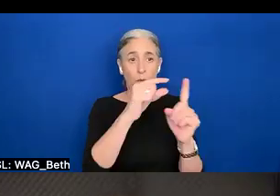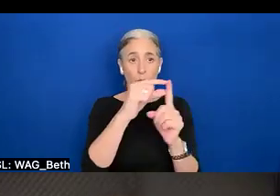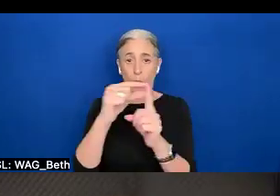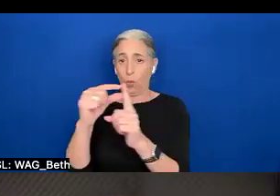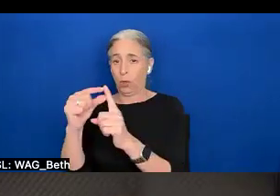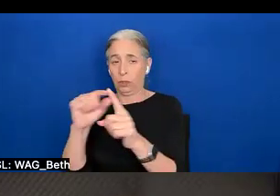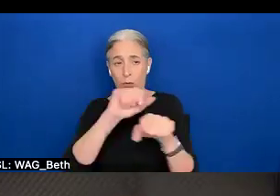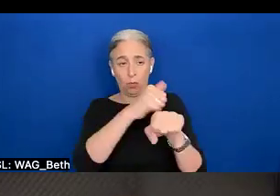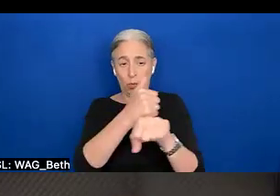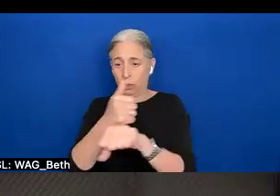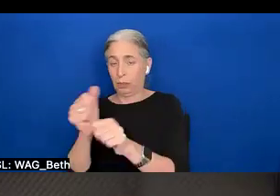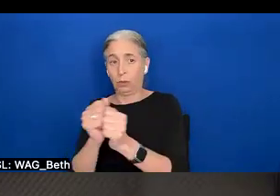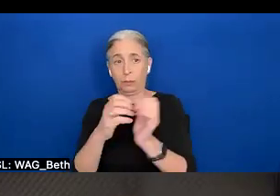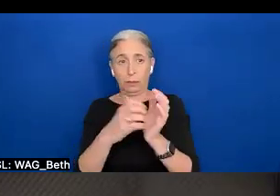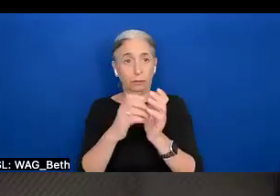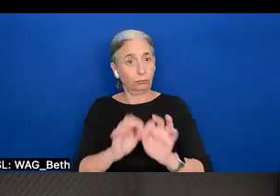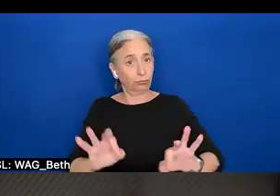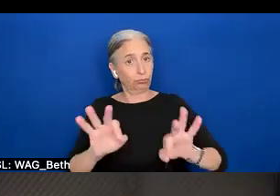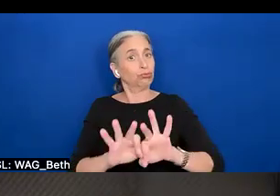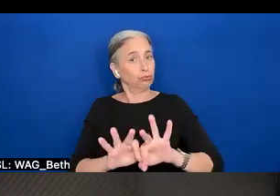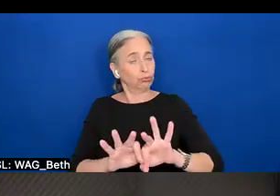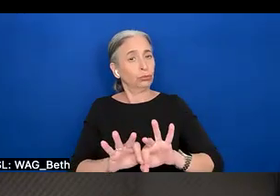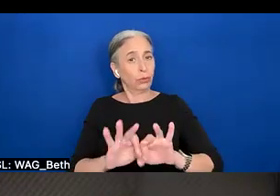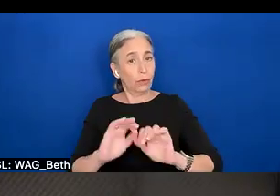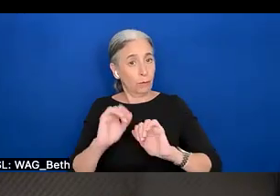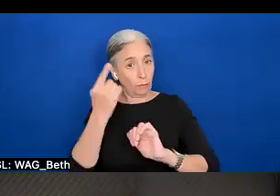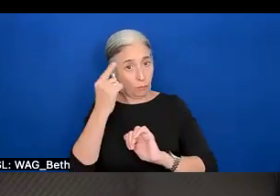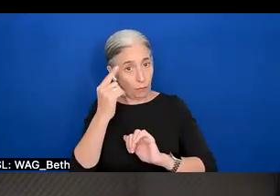The text is organized in the paragraph.